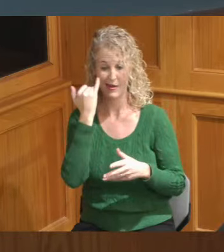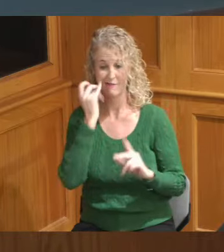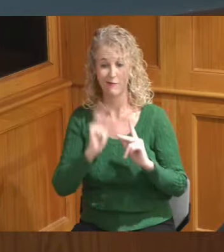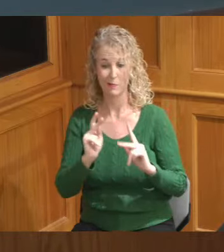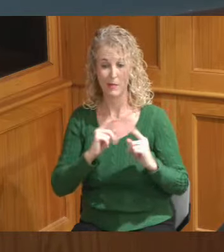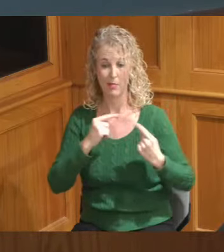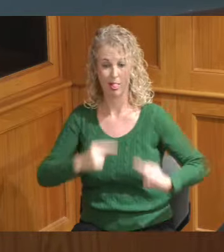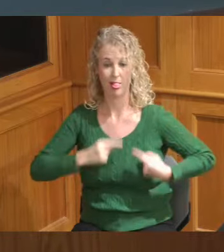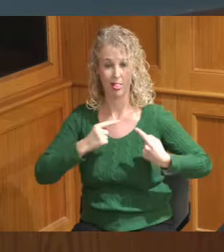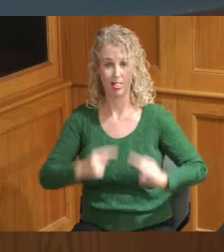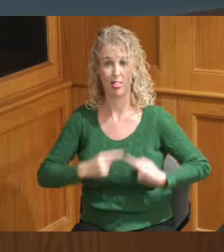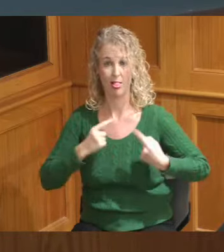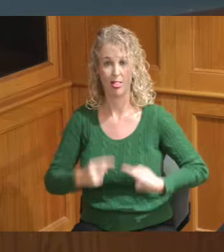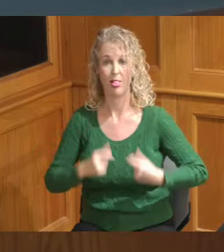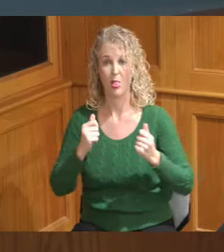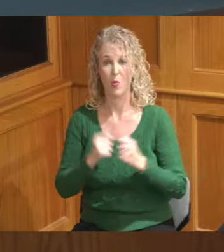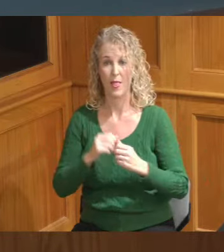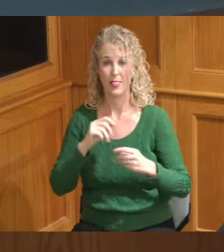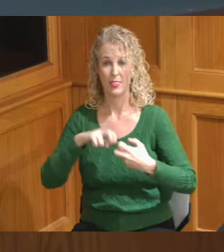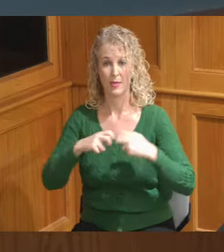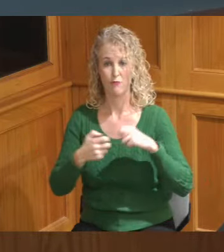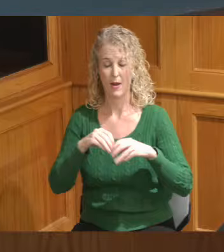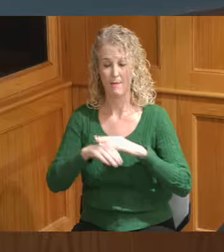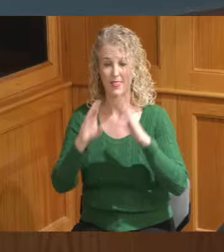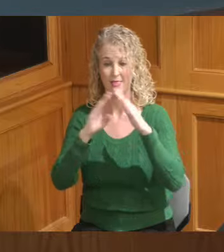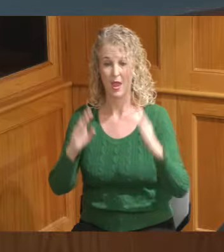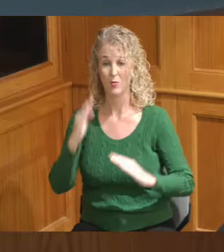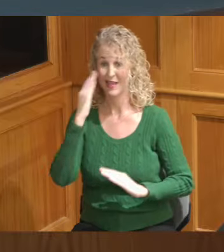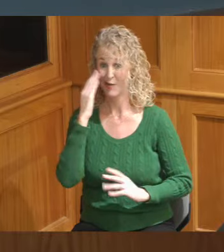struggle with sewer backups. We've done quite a bit of prevention work. And I again I want to